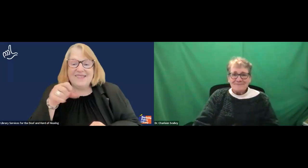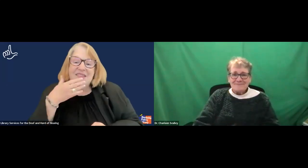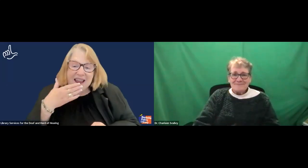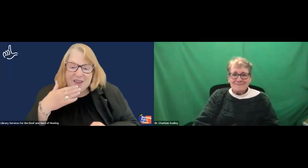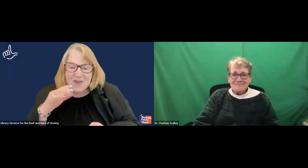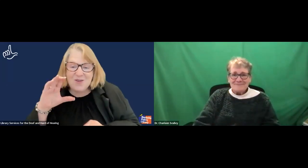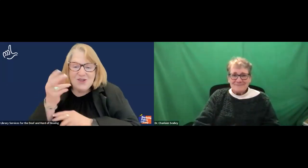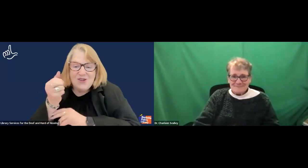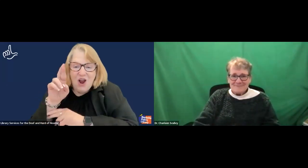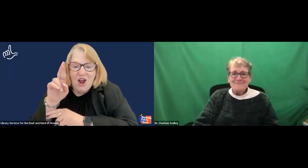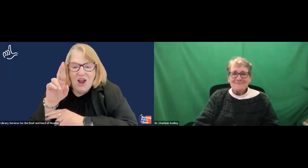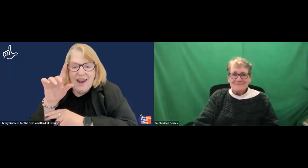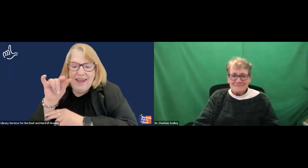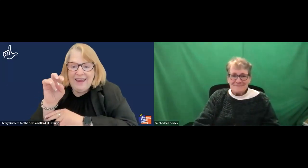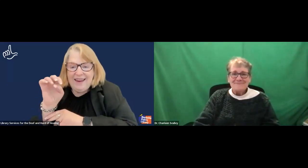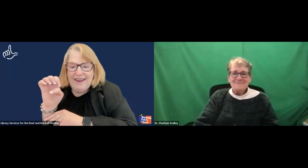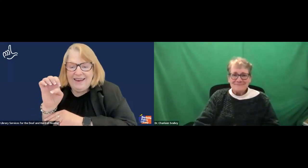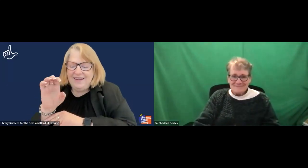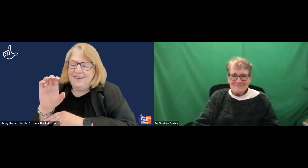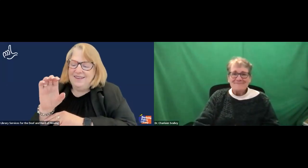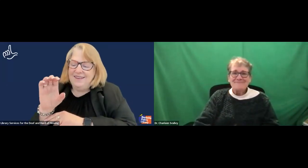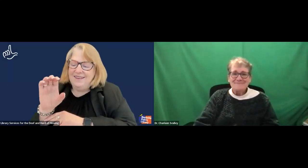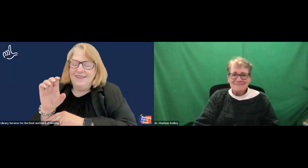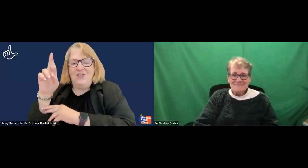[Interpreter for Brenda] Hello, okay. Thank you so much, Charleen.